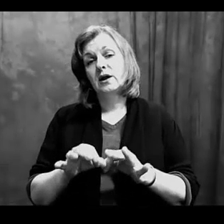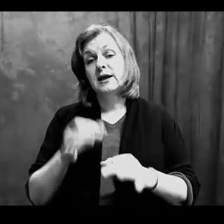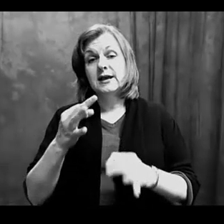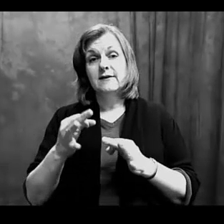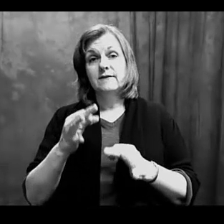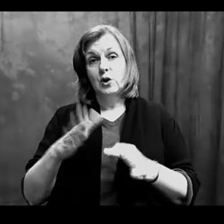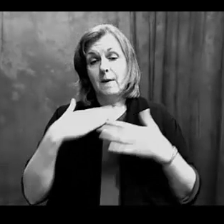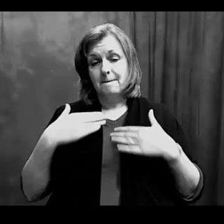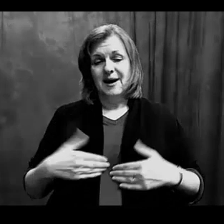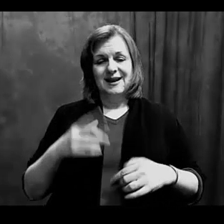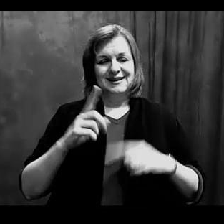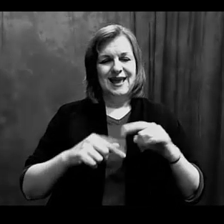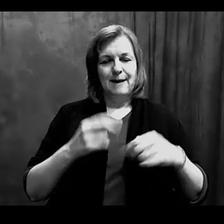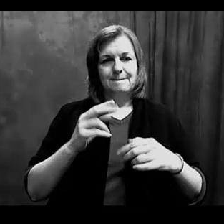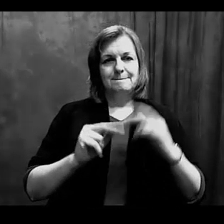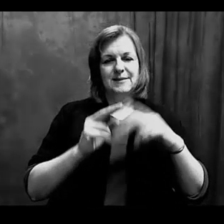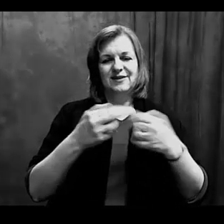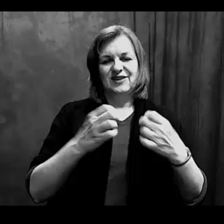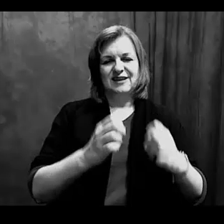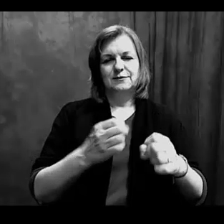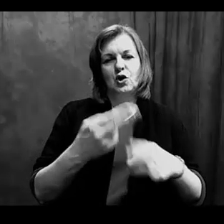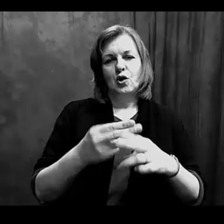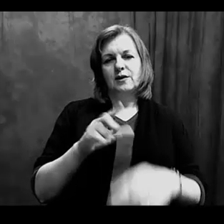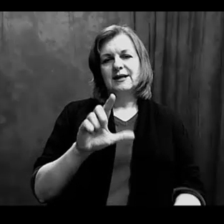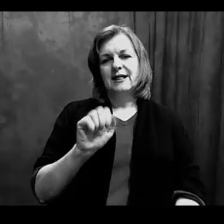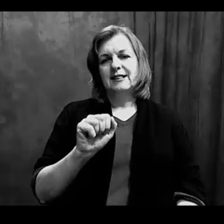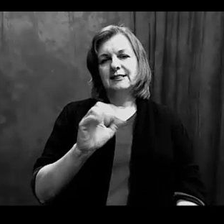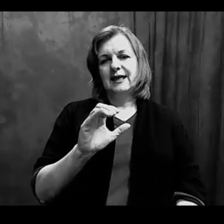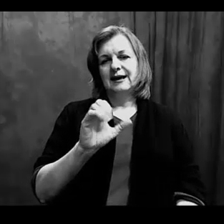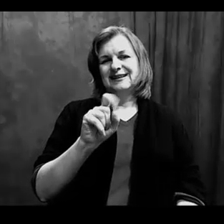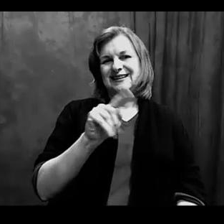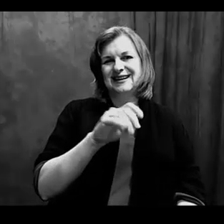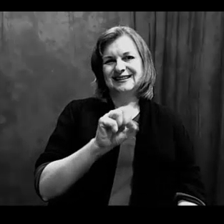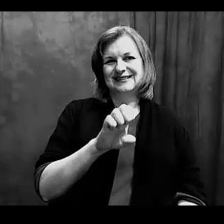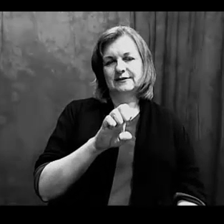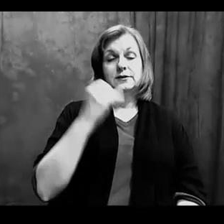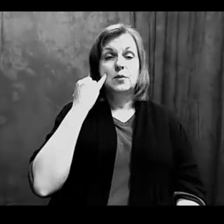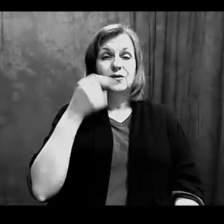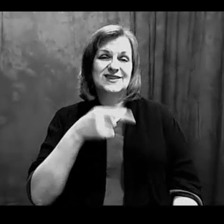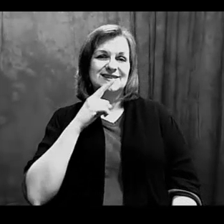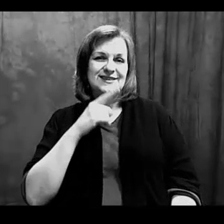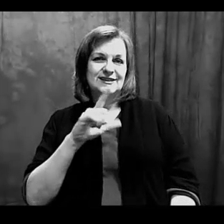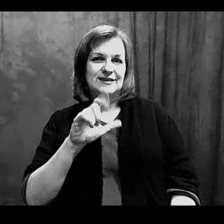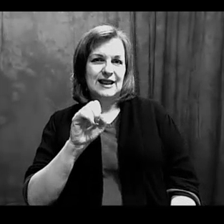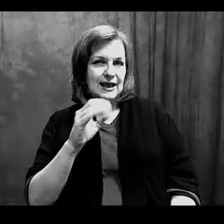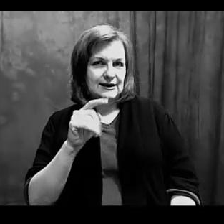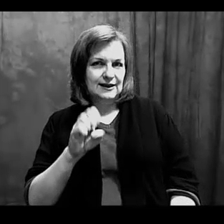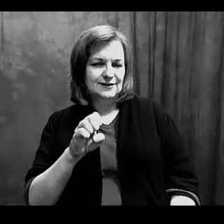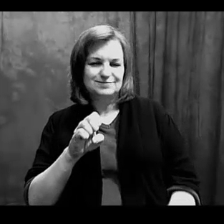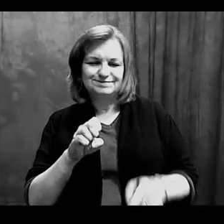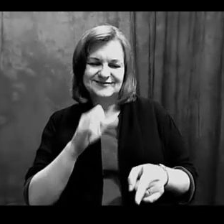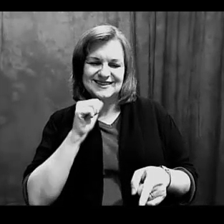What we're gonna look at when we get into genes and thinking about the production of proteins we're actually going to take